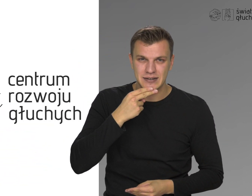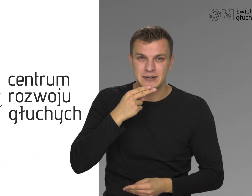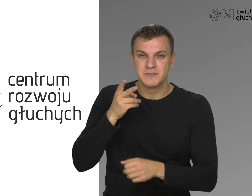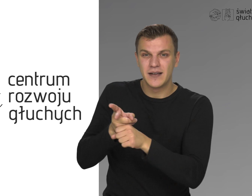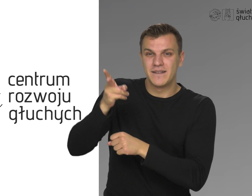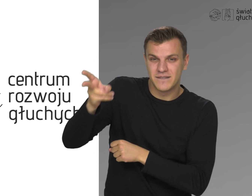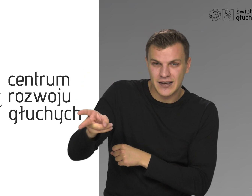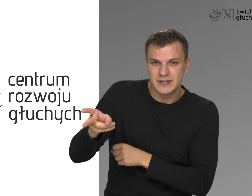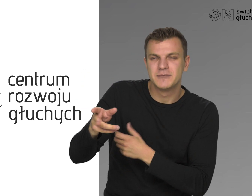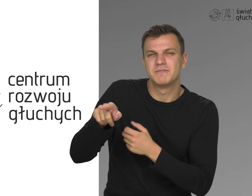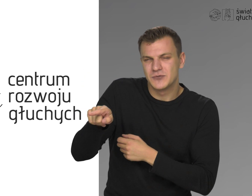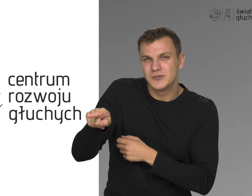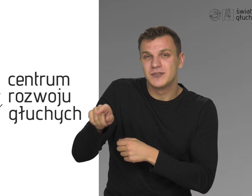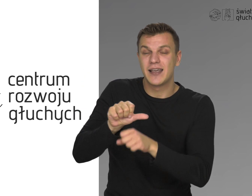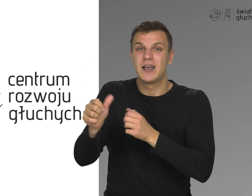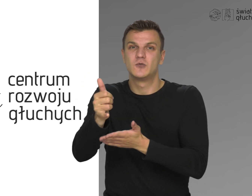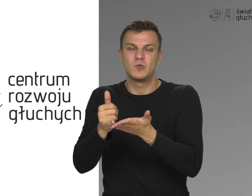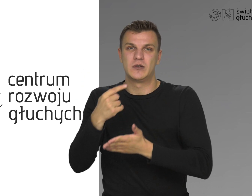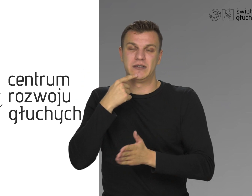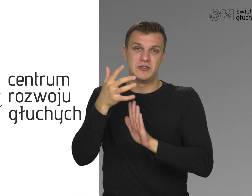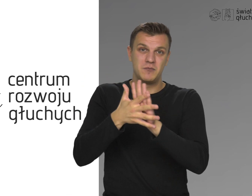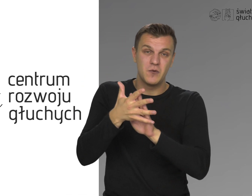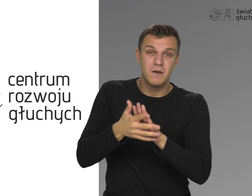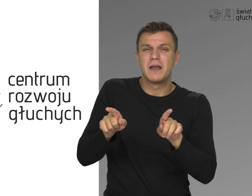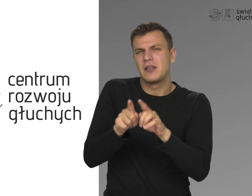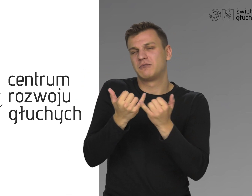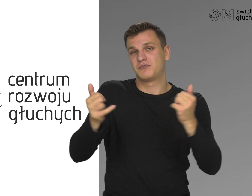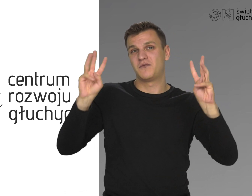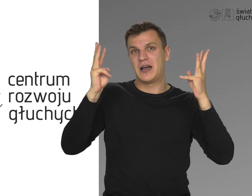which offers PJM courses and various workshops,